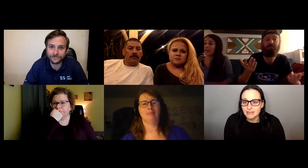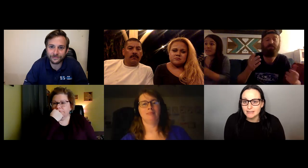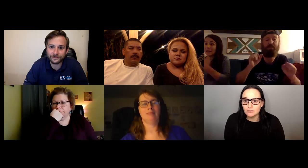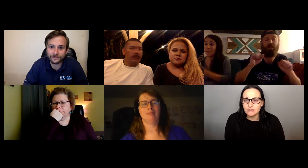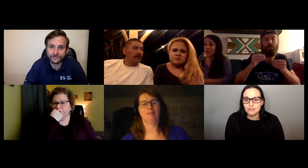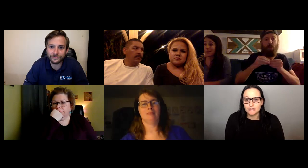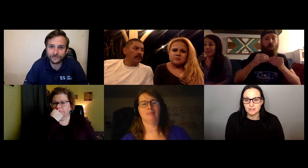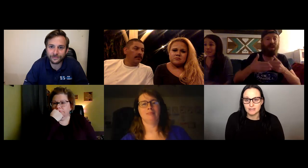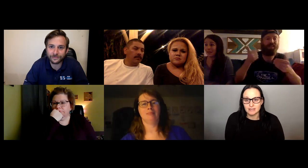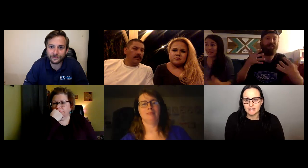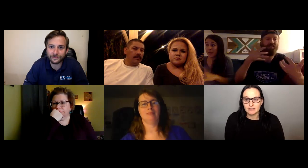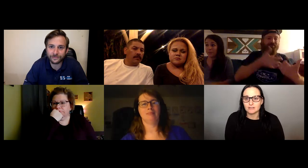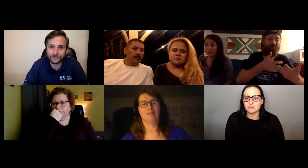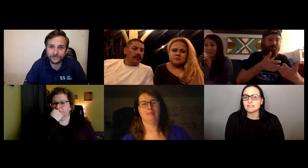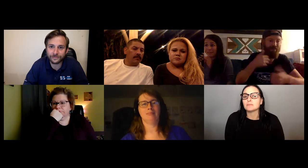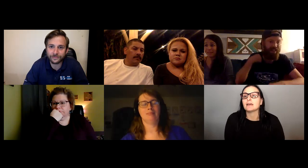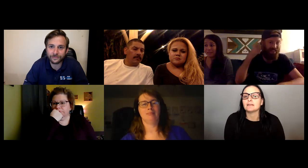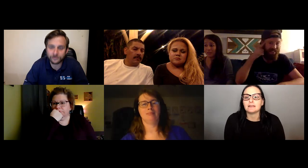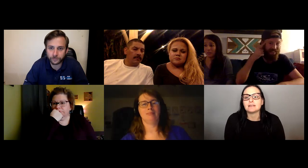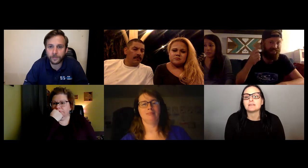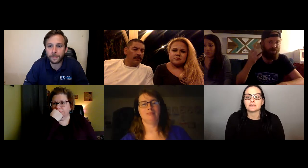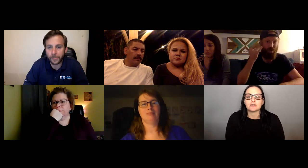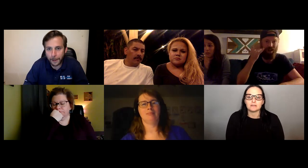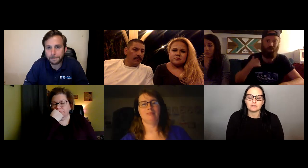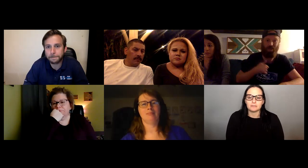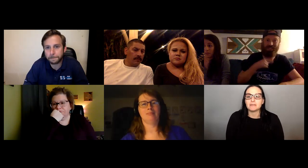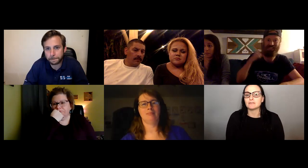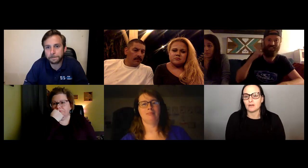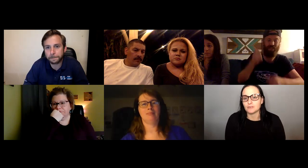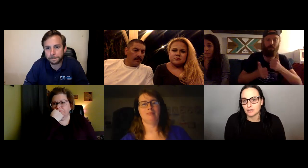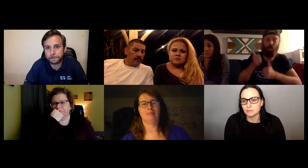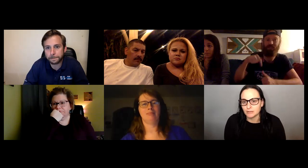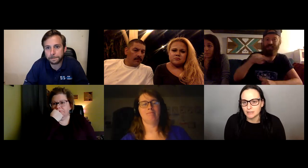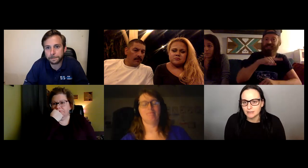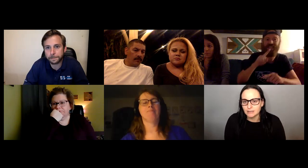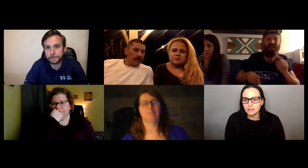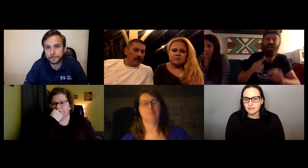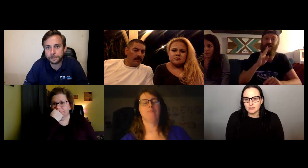language there is easier to be involved in our